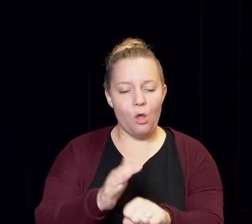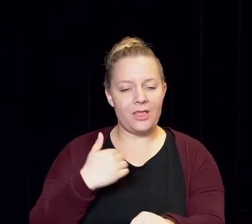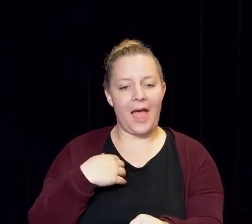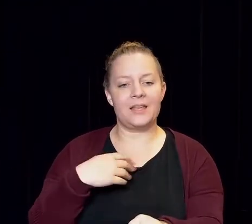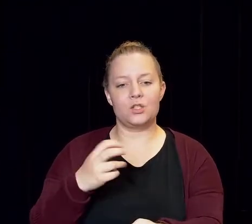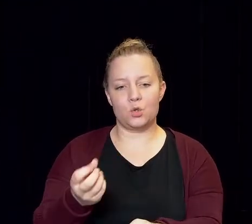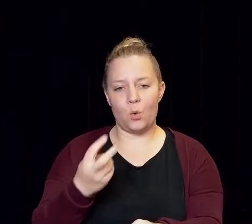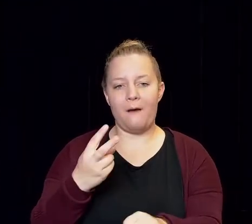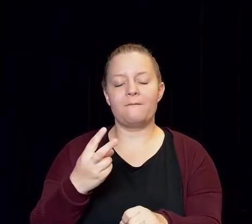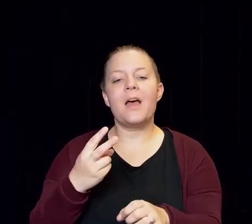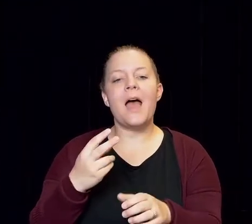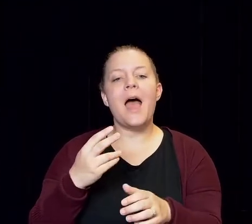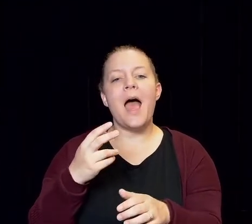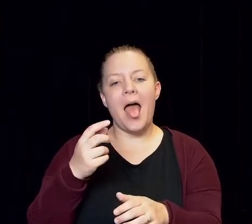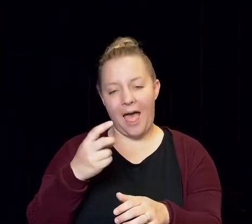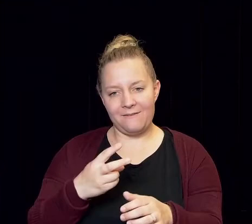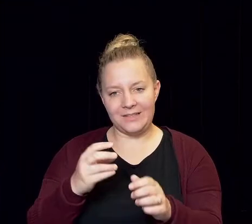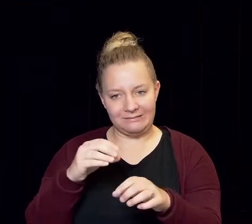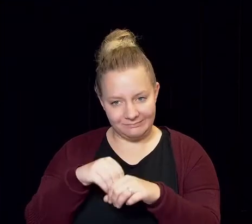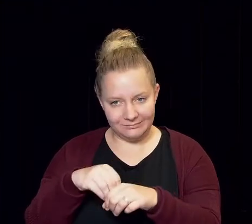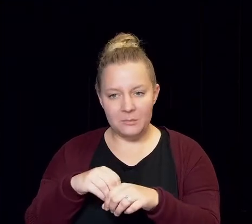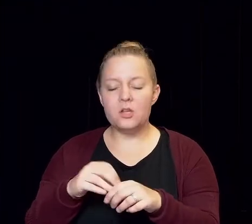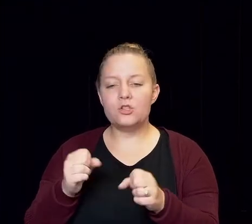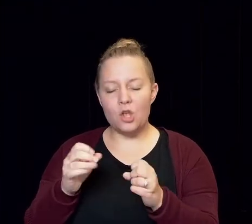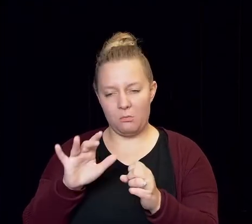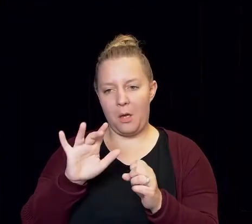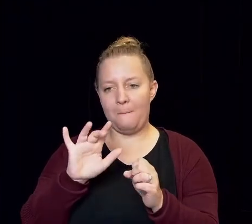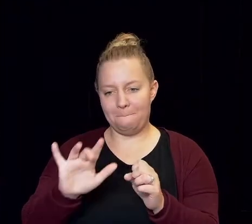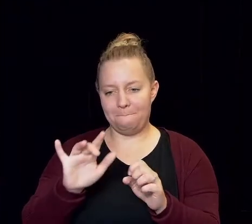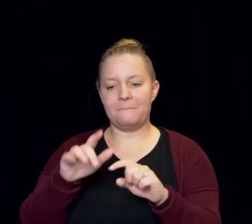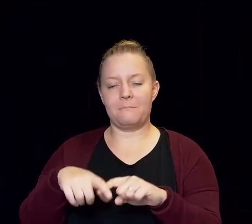All right, follow that process by pushing pause in the video and try to simplify the complex